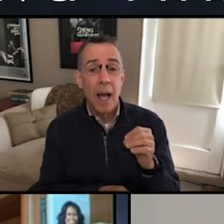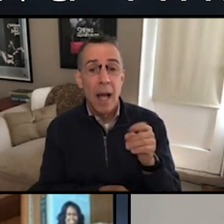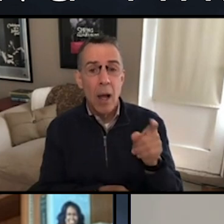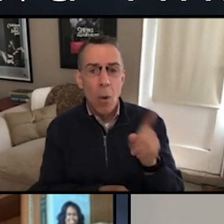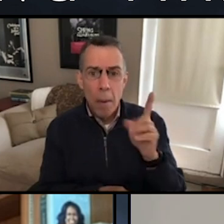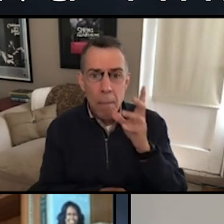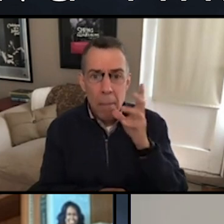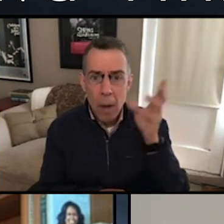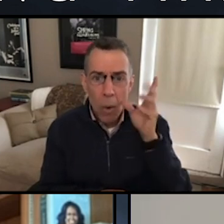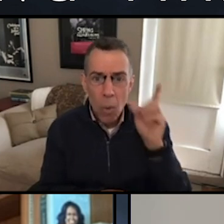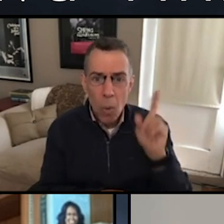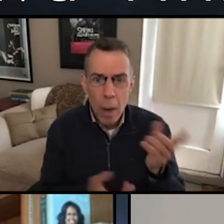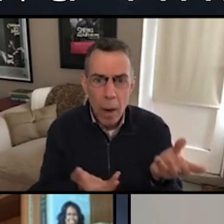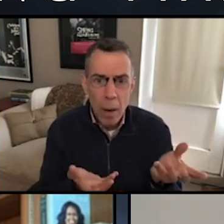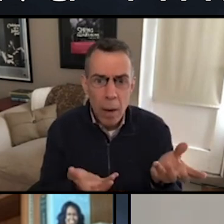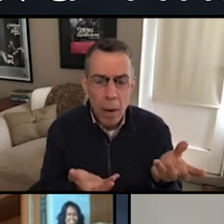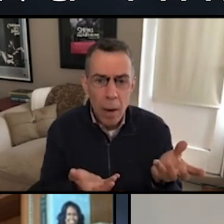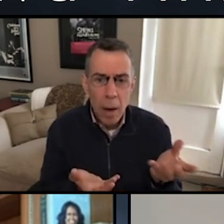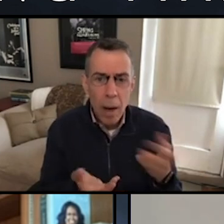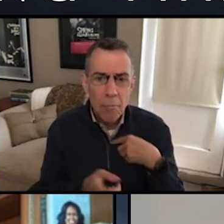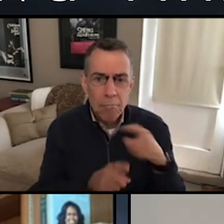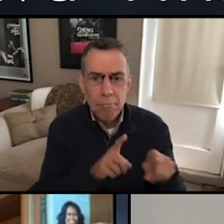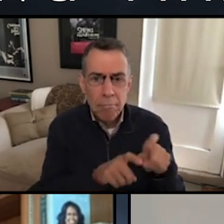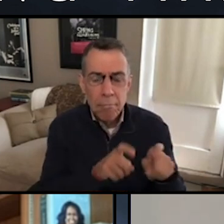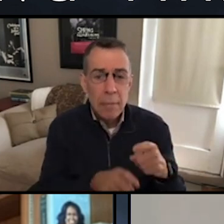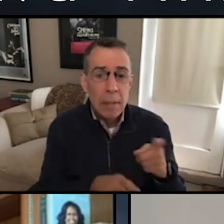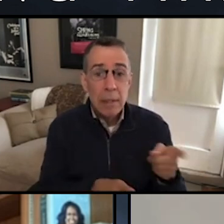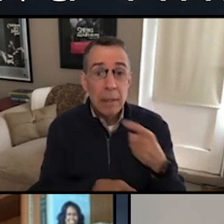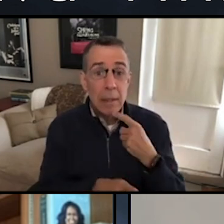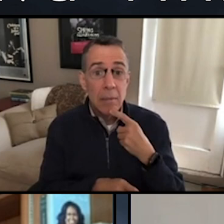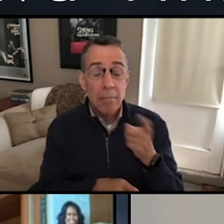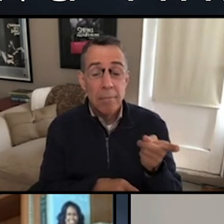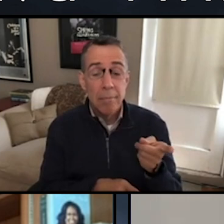are your parents?" Things like that. And he said that he don't have any parents.